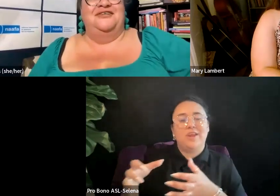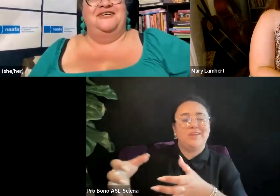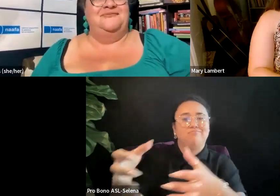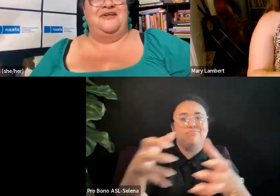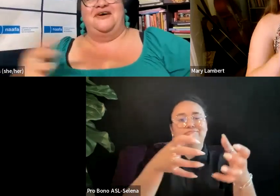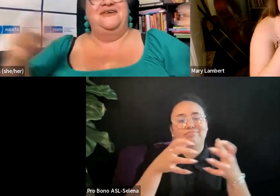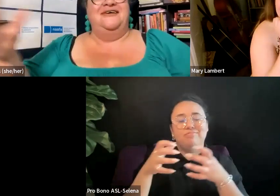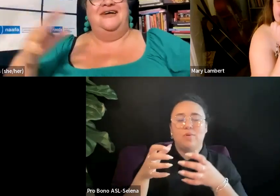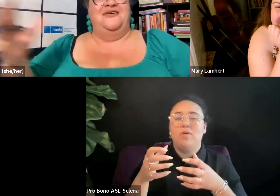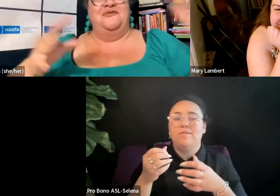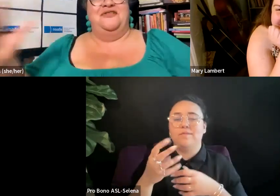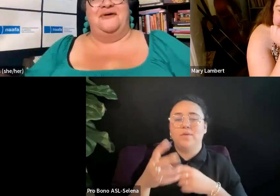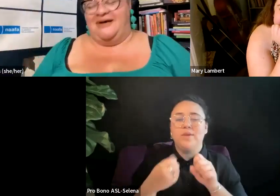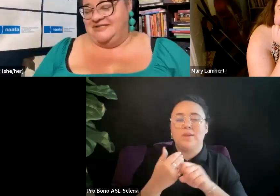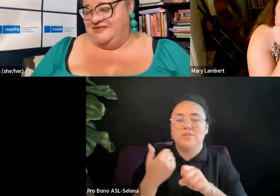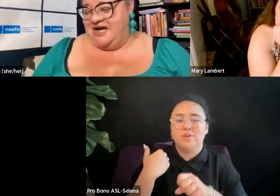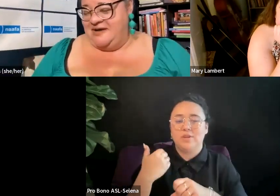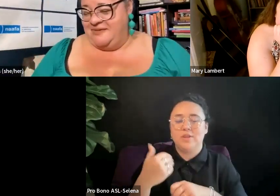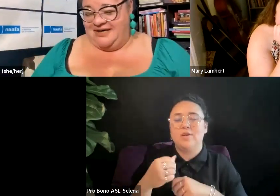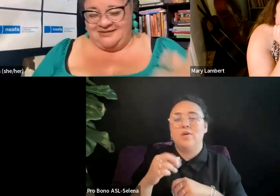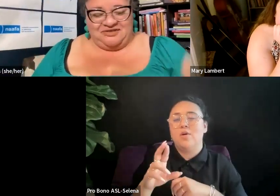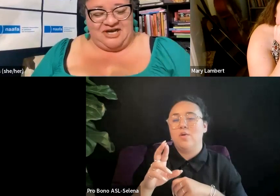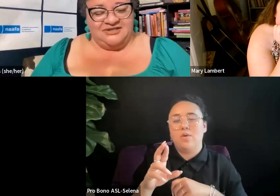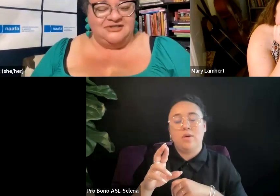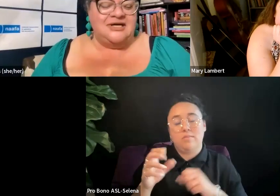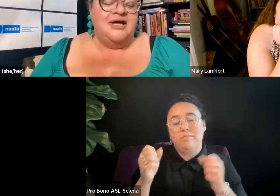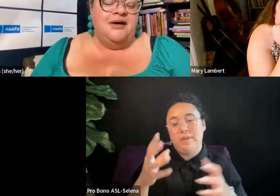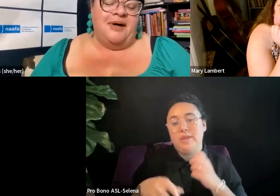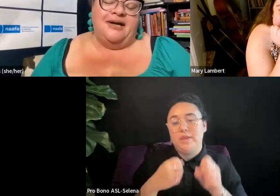earlier, depending on how you feel about the passage of time Gen Xers. But